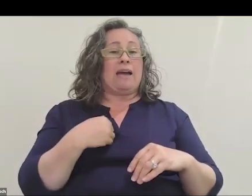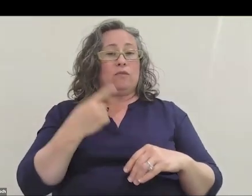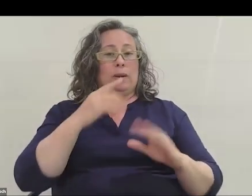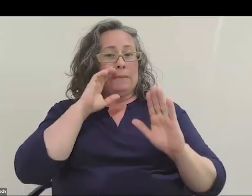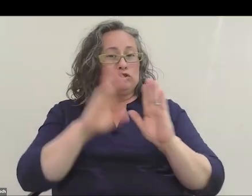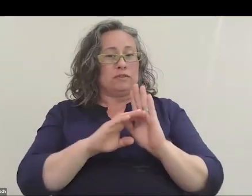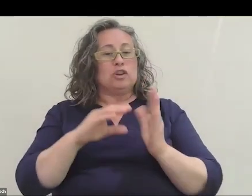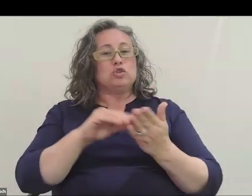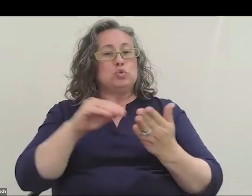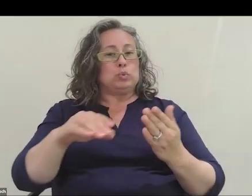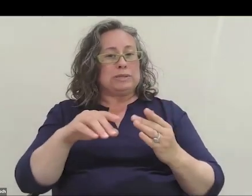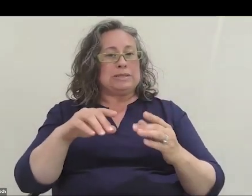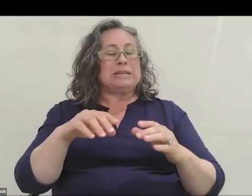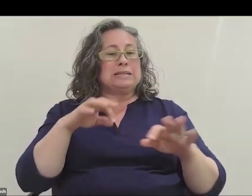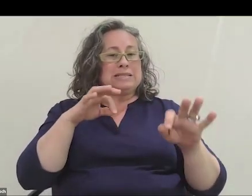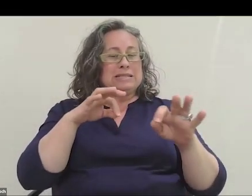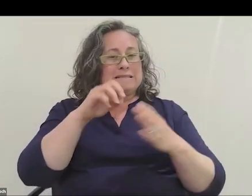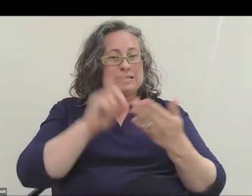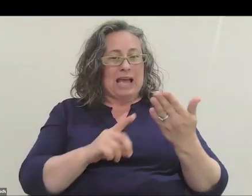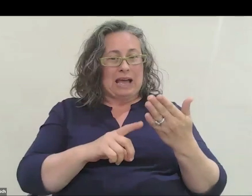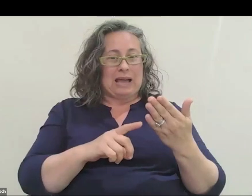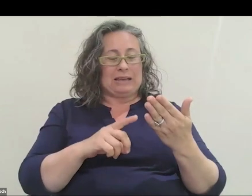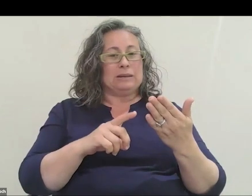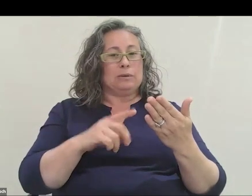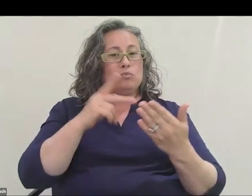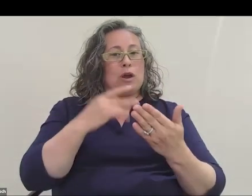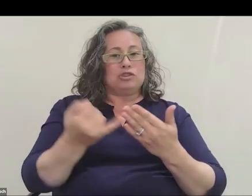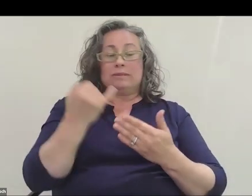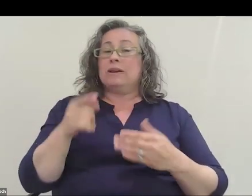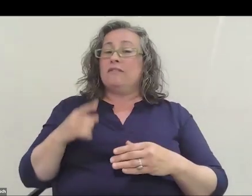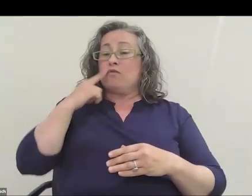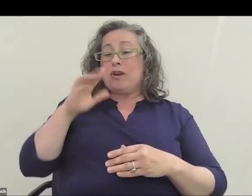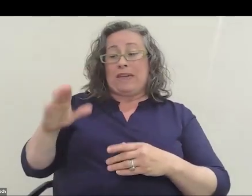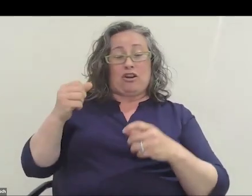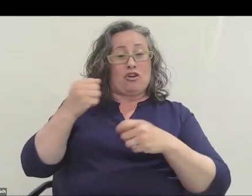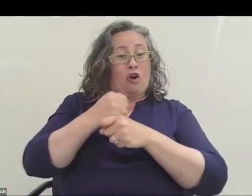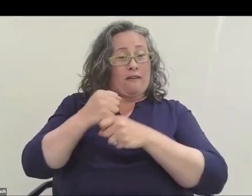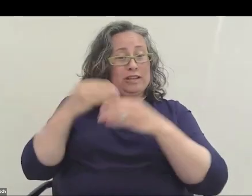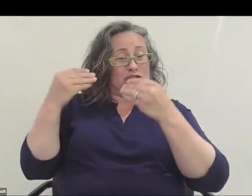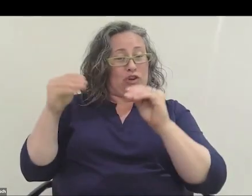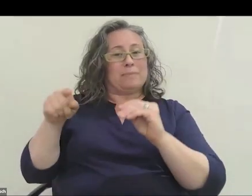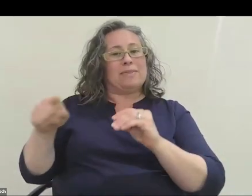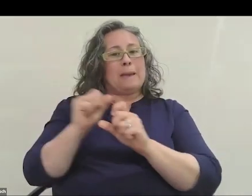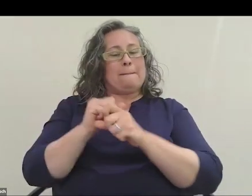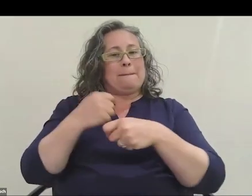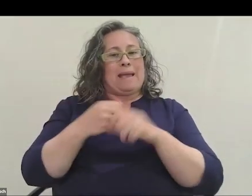They made labels for syrup bottles for their coffee shop. The first design they did was a hollow cylinder